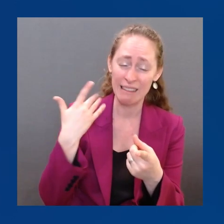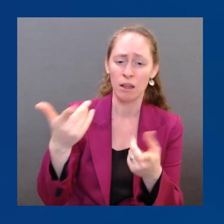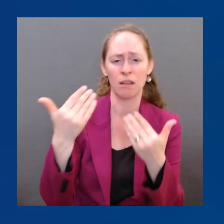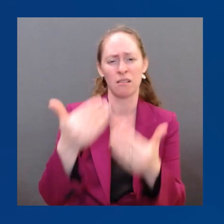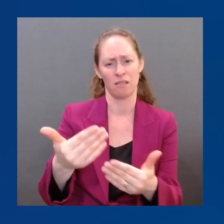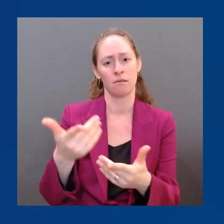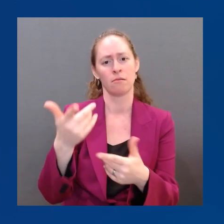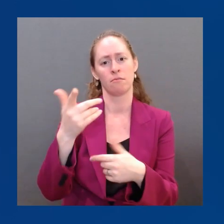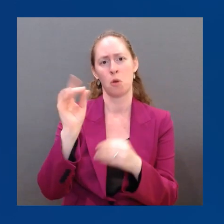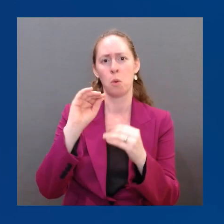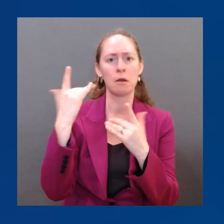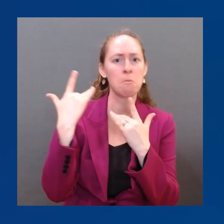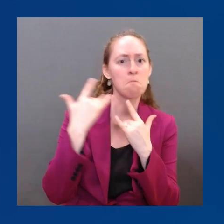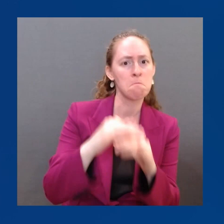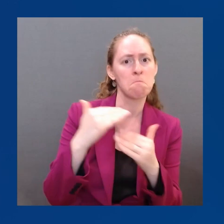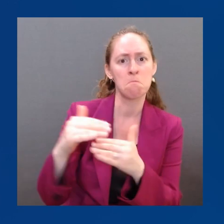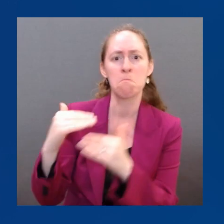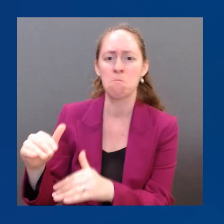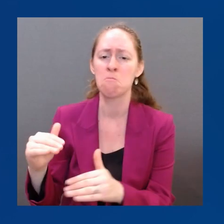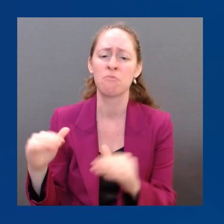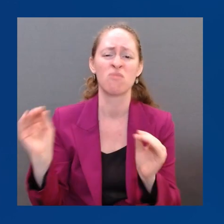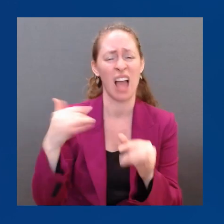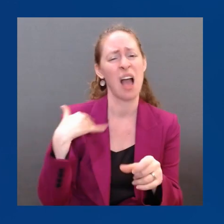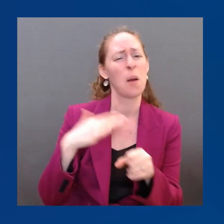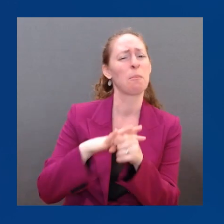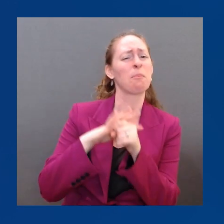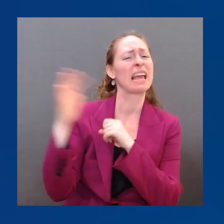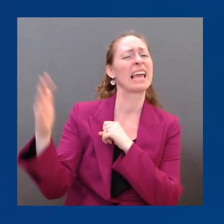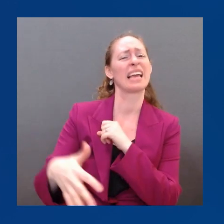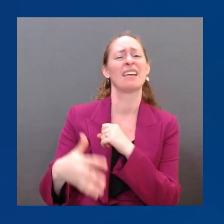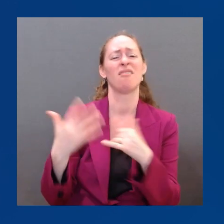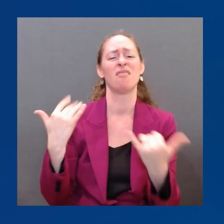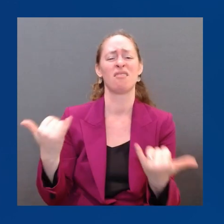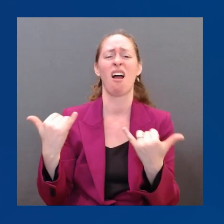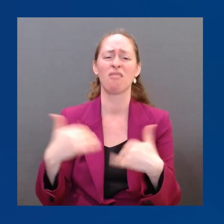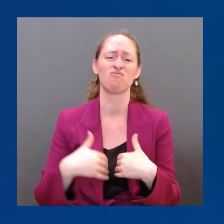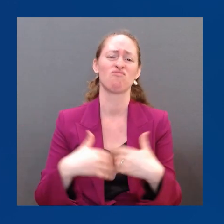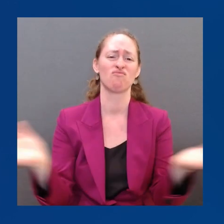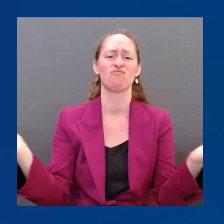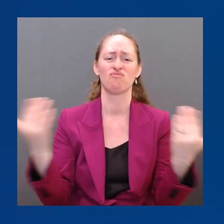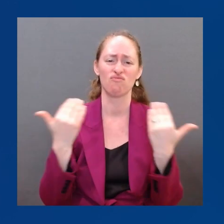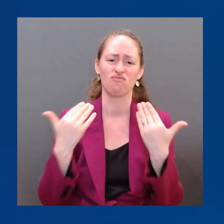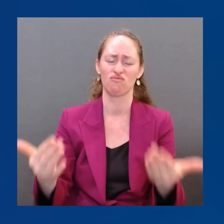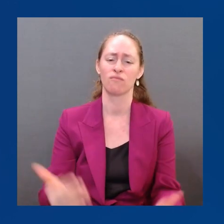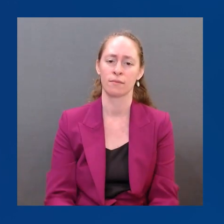We're not trying to, you know, prevent Americans from getting them; in fact, the opposite. We're trying to make sure that everybody who's eligible,